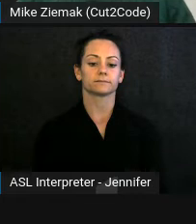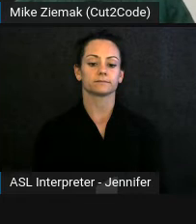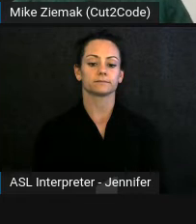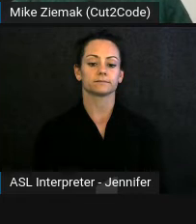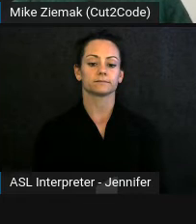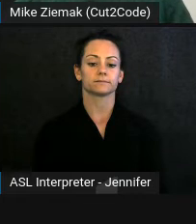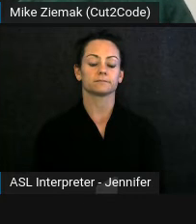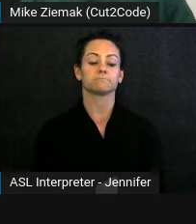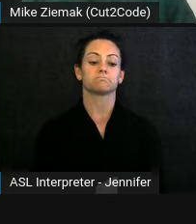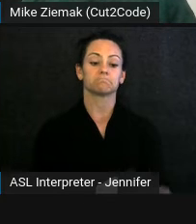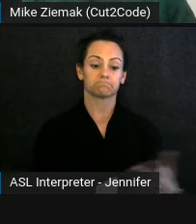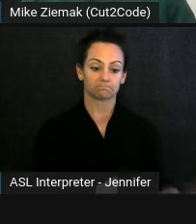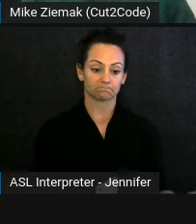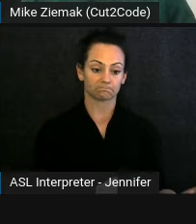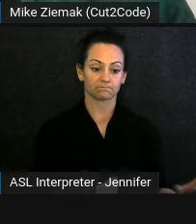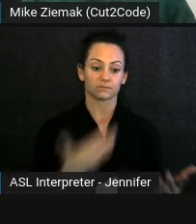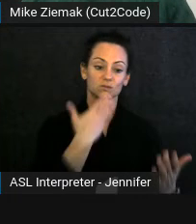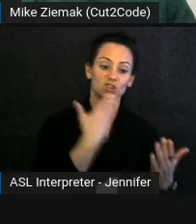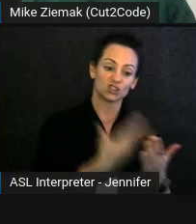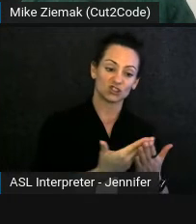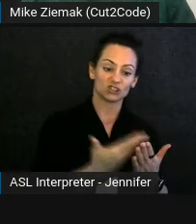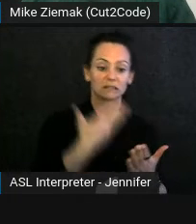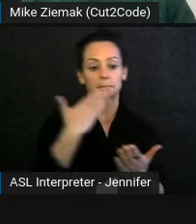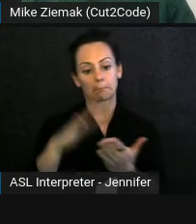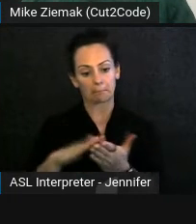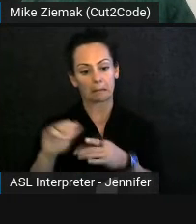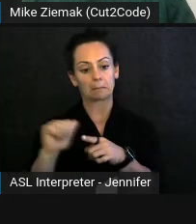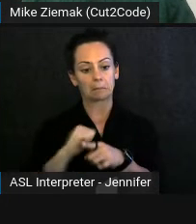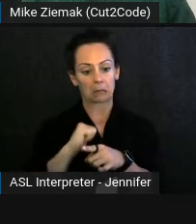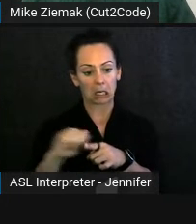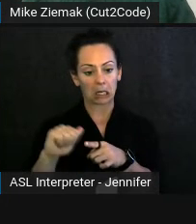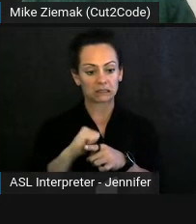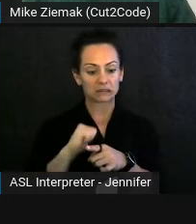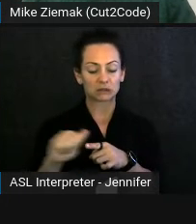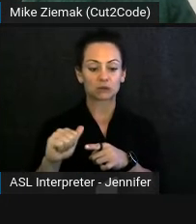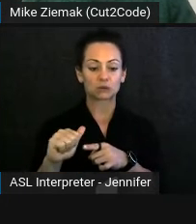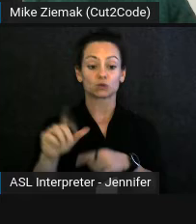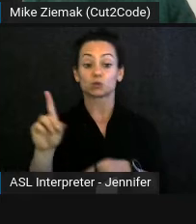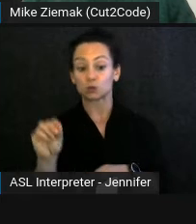A thing about good and bad practices, dos and don'ts of accessibility development.